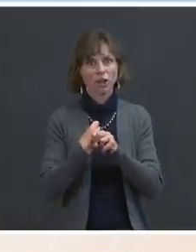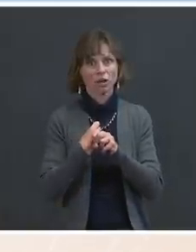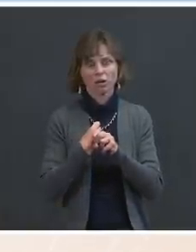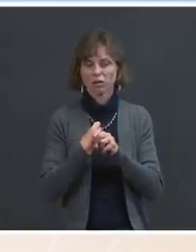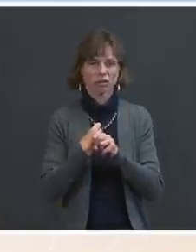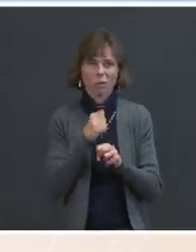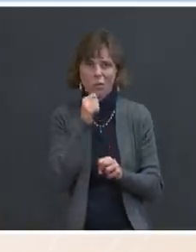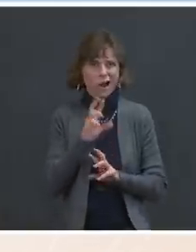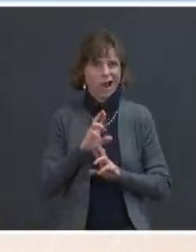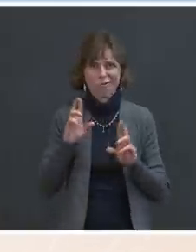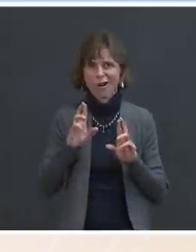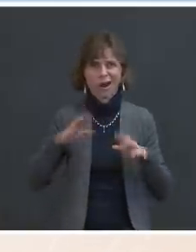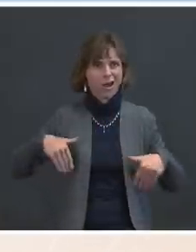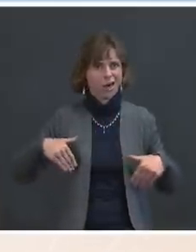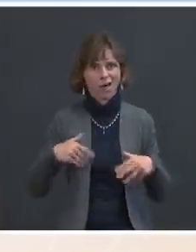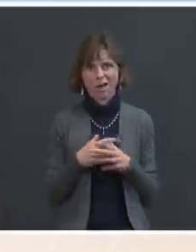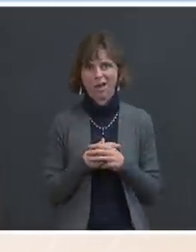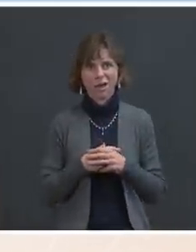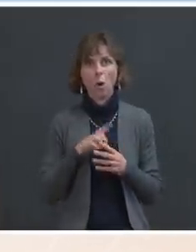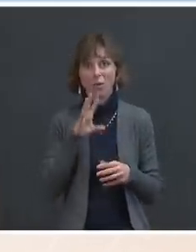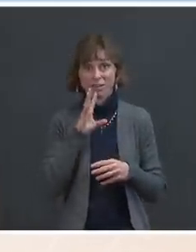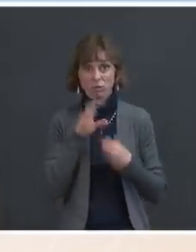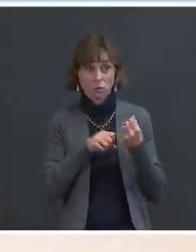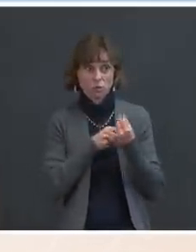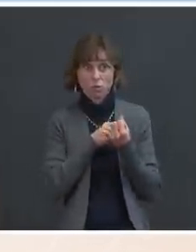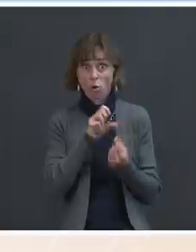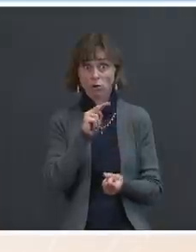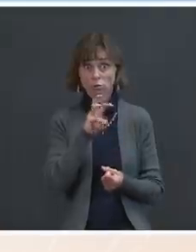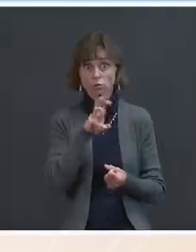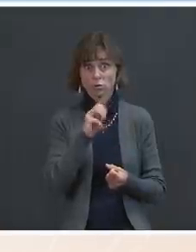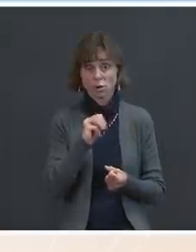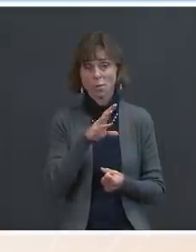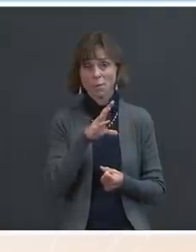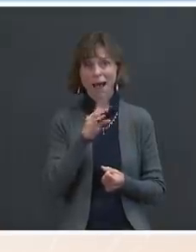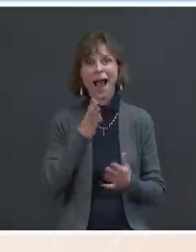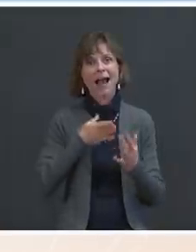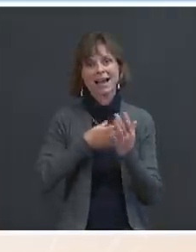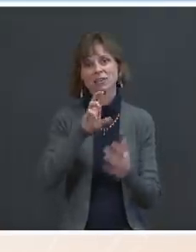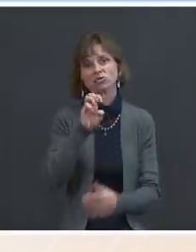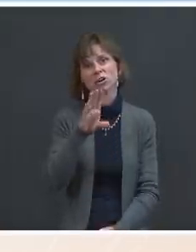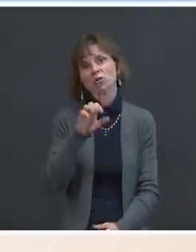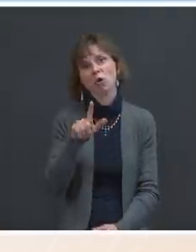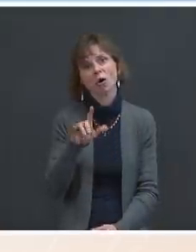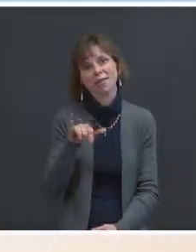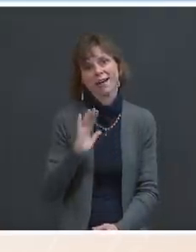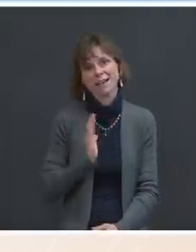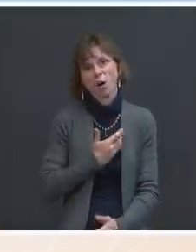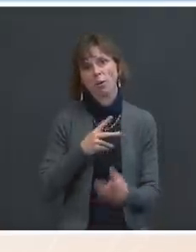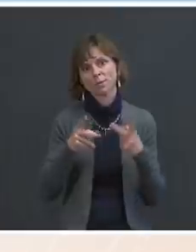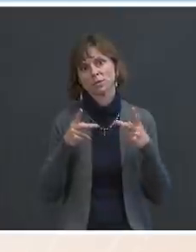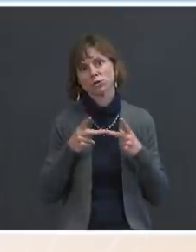We've spoken out in support of Governor Newsom and against the recall, so that remains our position. The Press: All right. Also, in California,